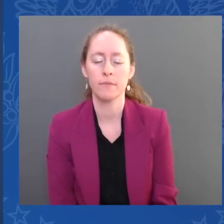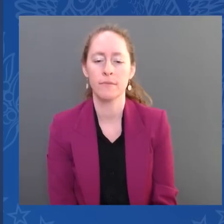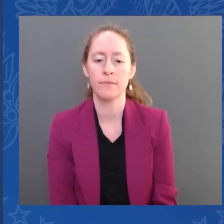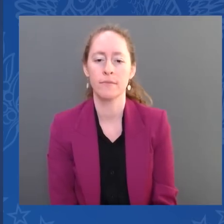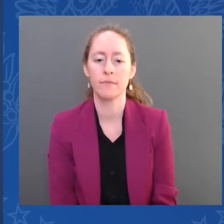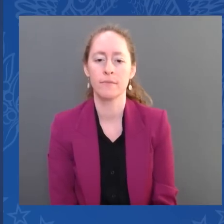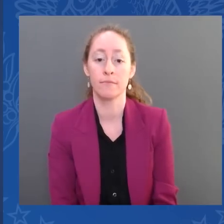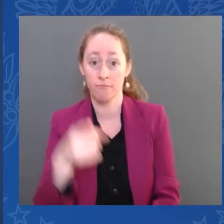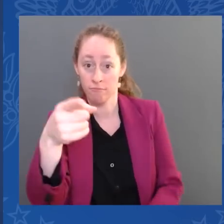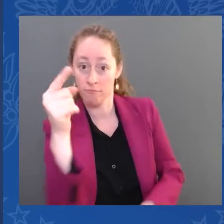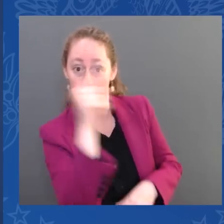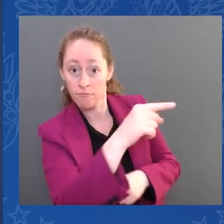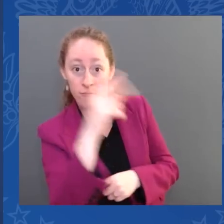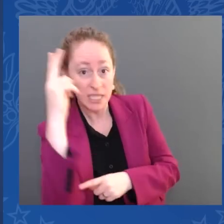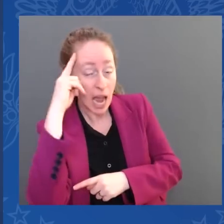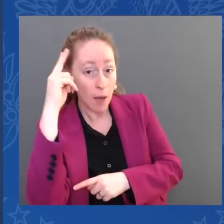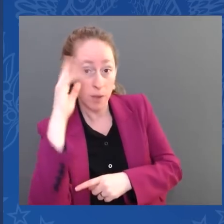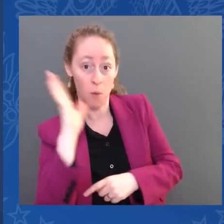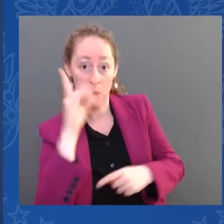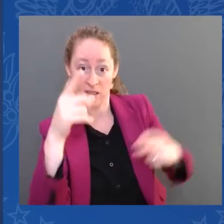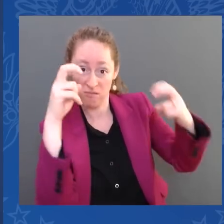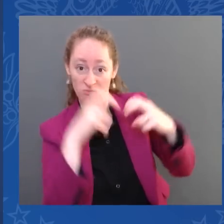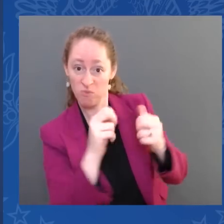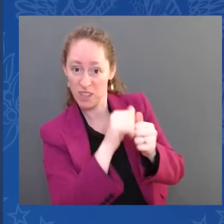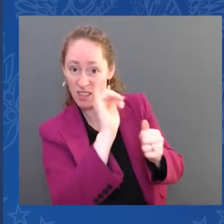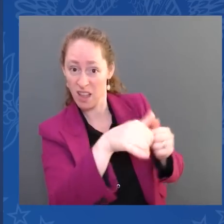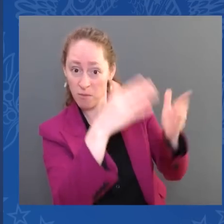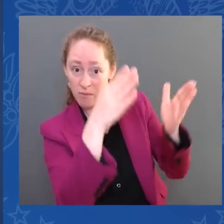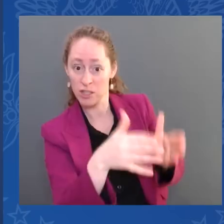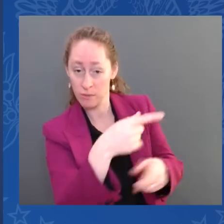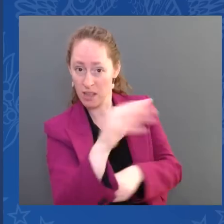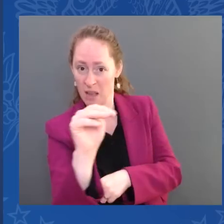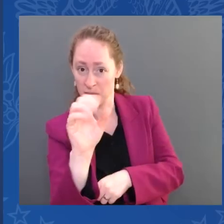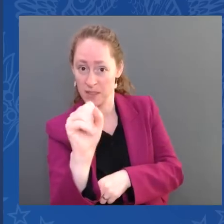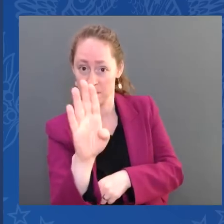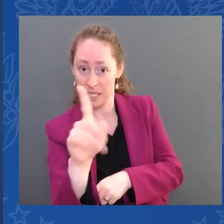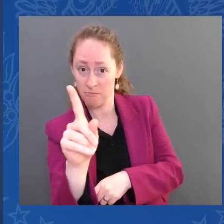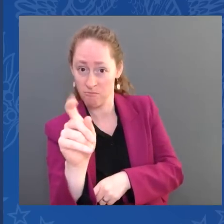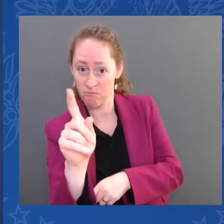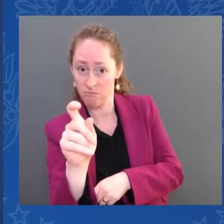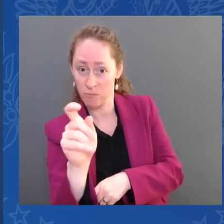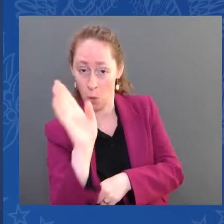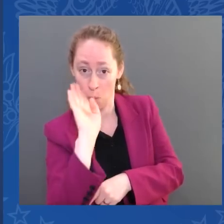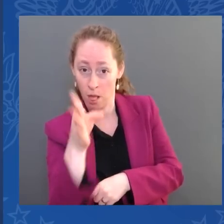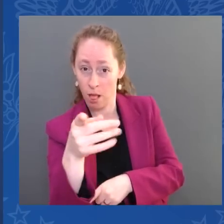What I want to do is see to it that we diminish the likelihood